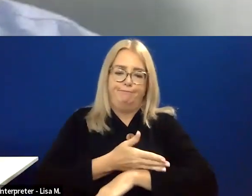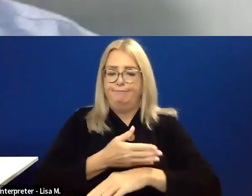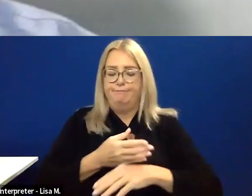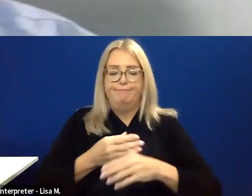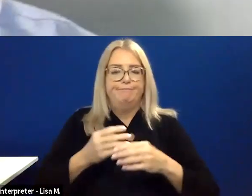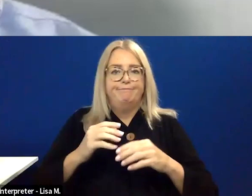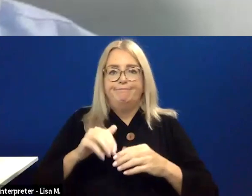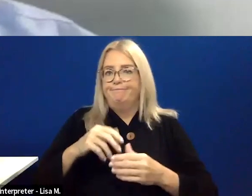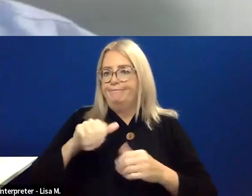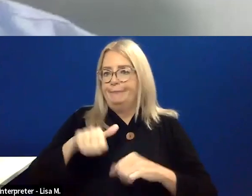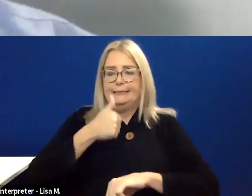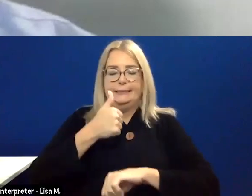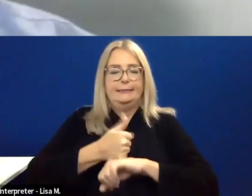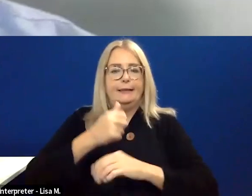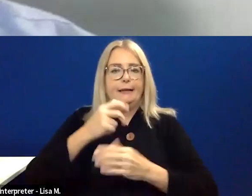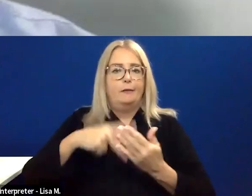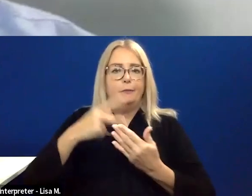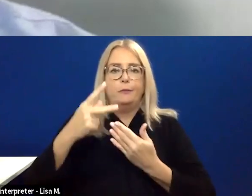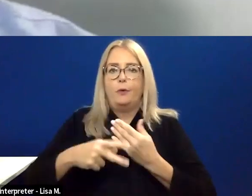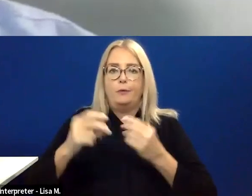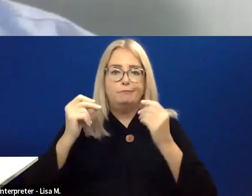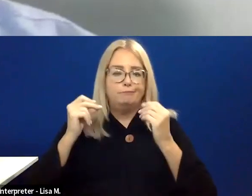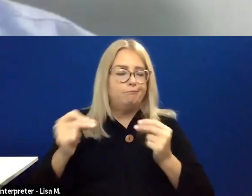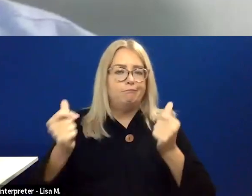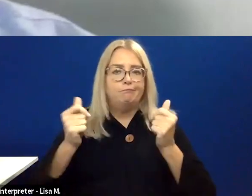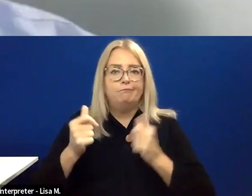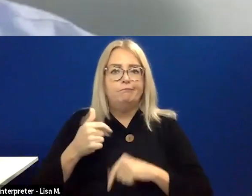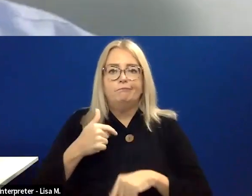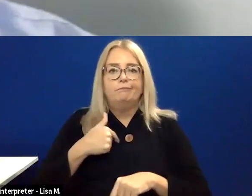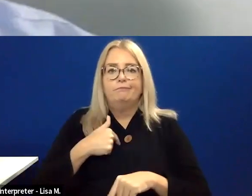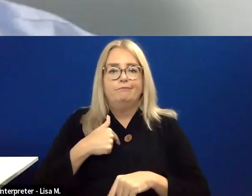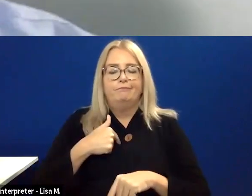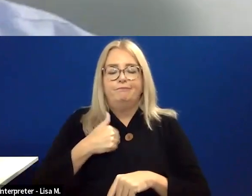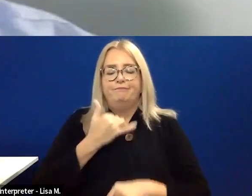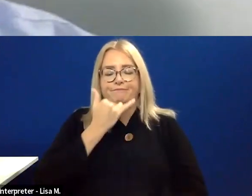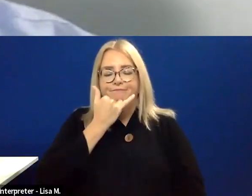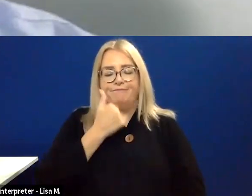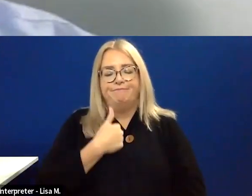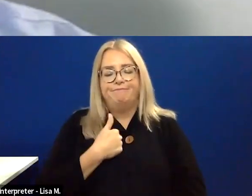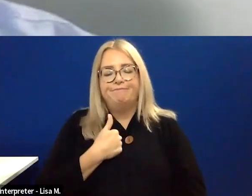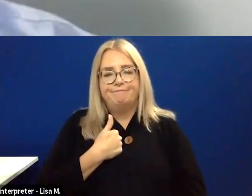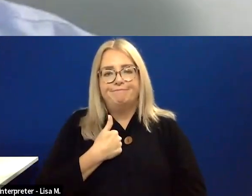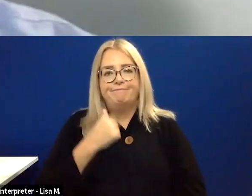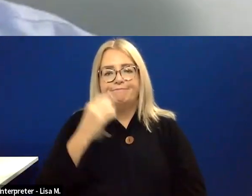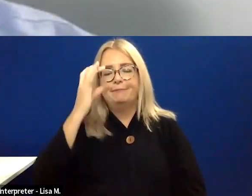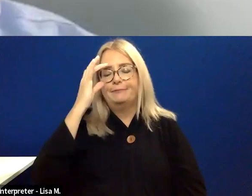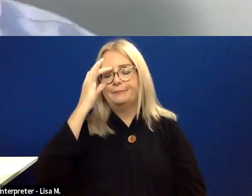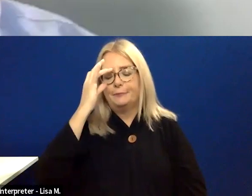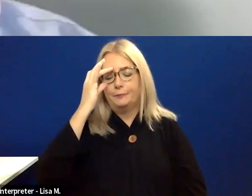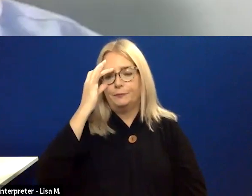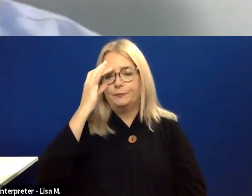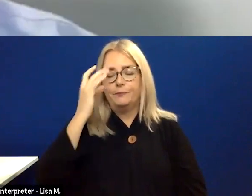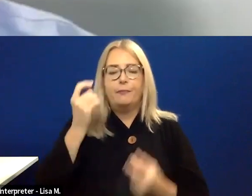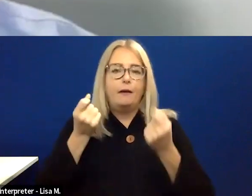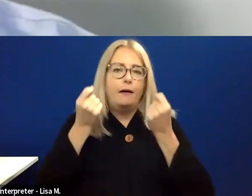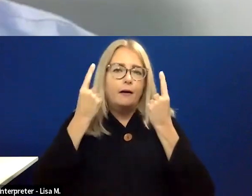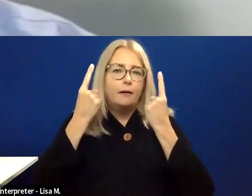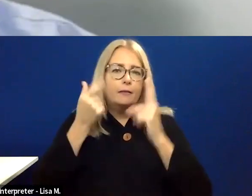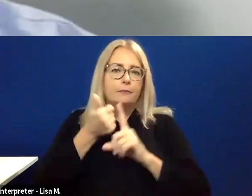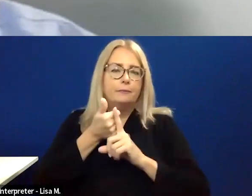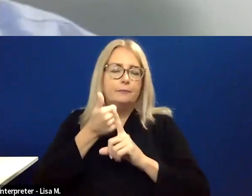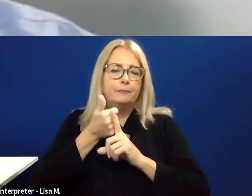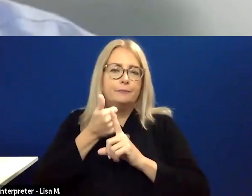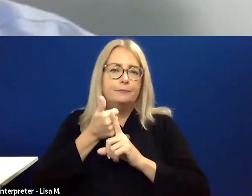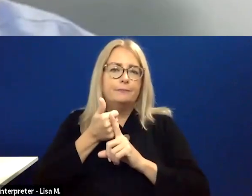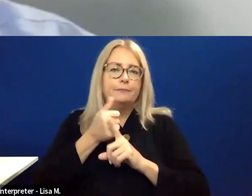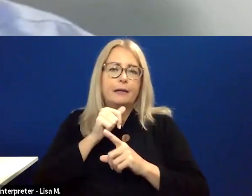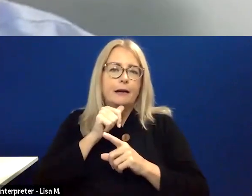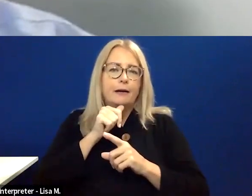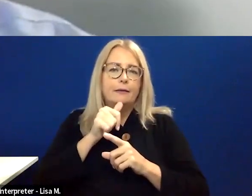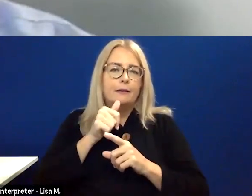was really misguided that that comprehension is is not one of the components of reading